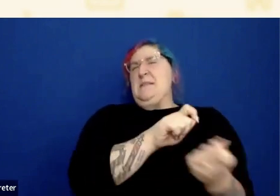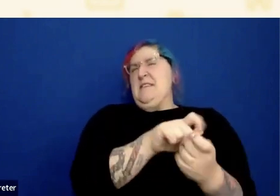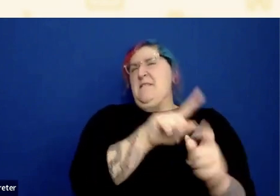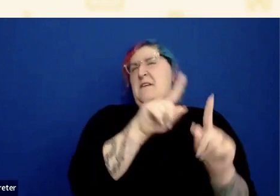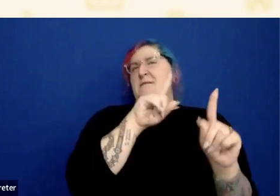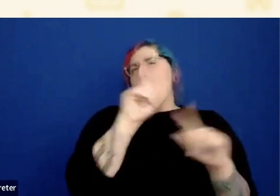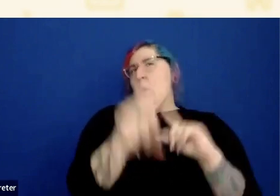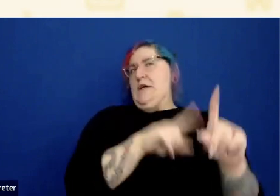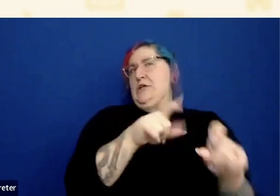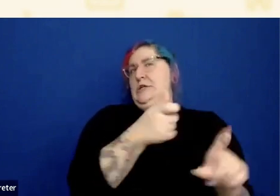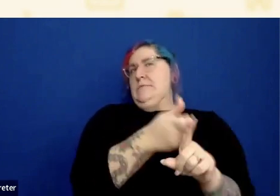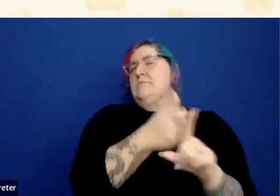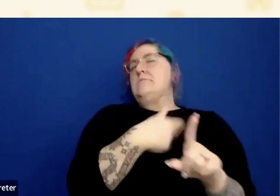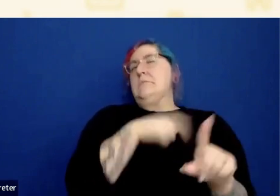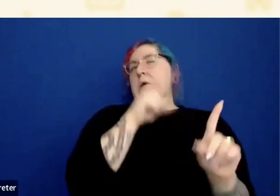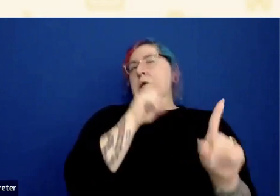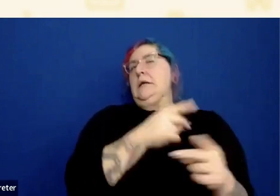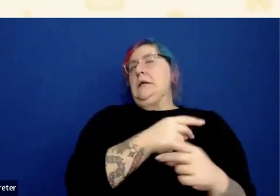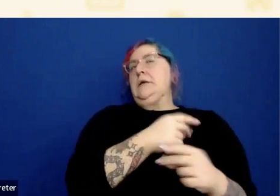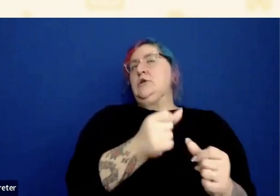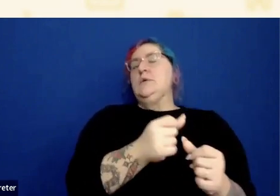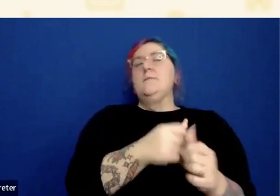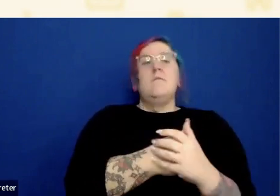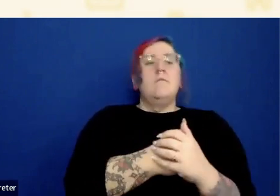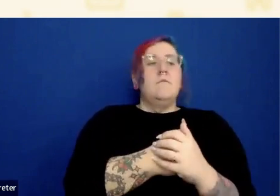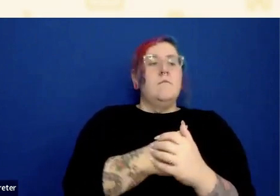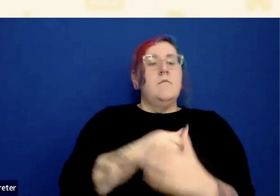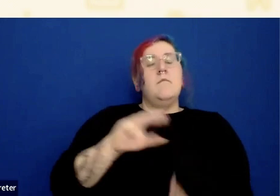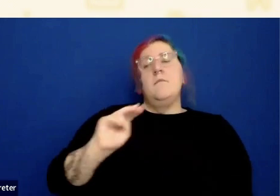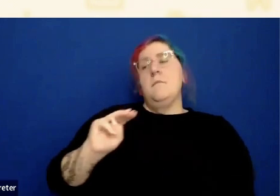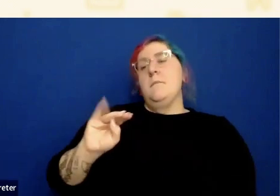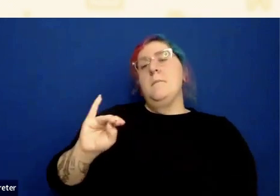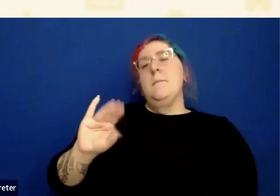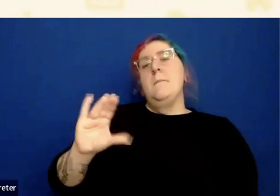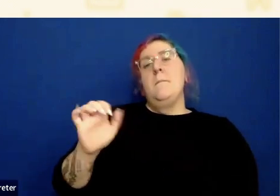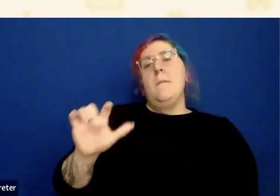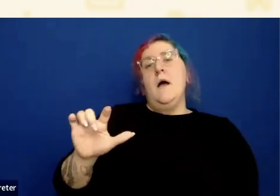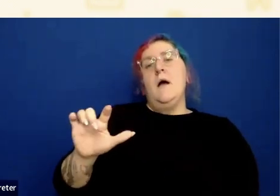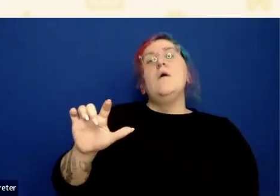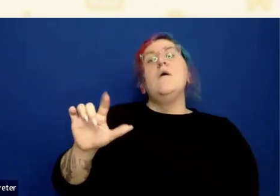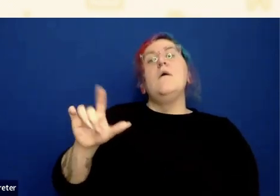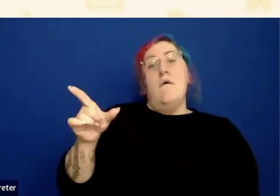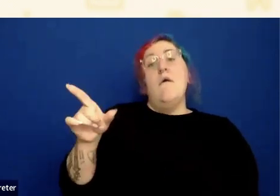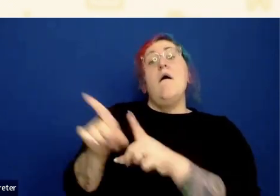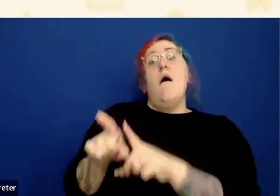Michael Posso [phonetic] asked about the GAAD Pledge. So I'm just going to provide that link.